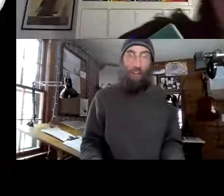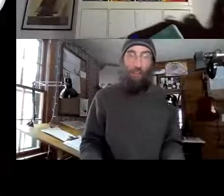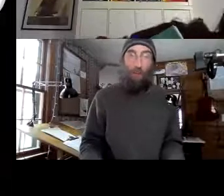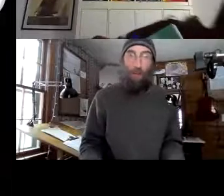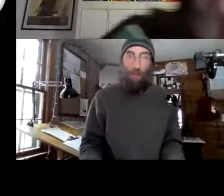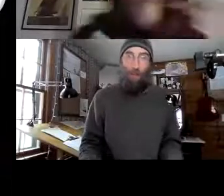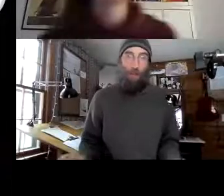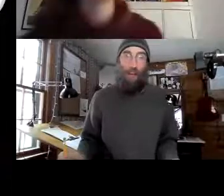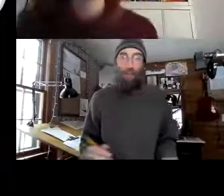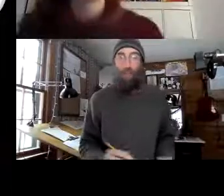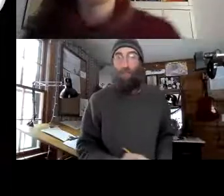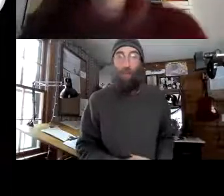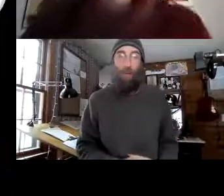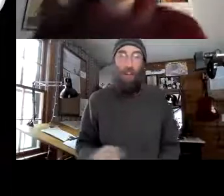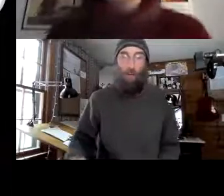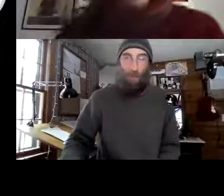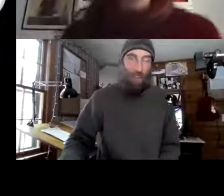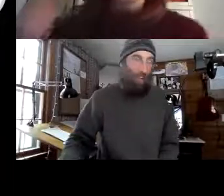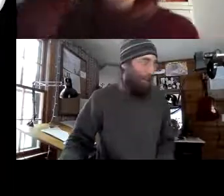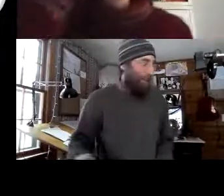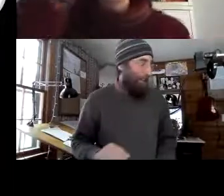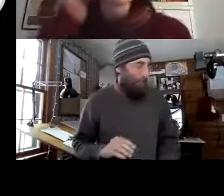you could use scrap paper or the back of an envelope or a napkin here.